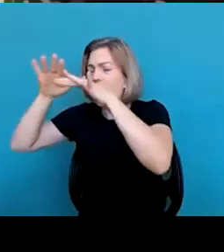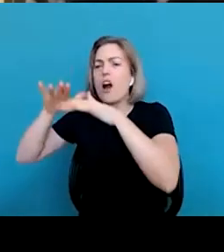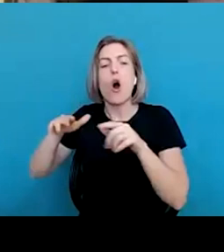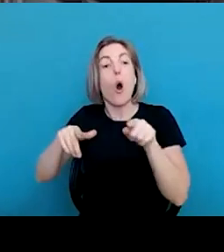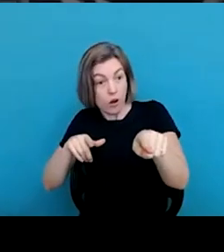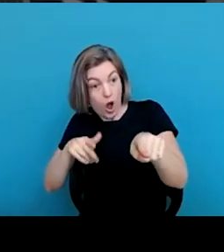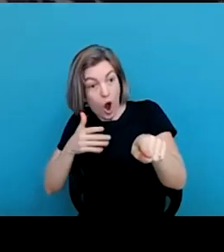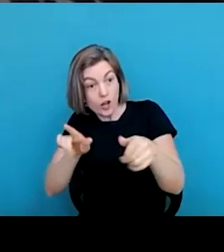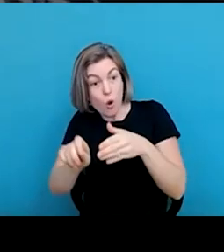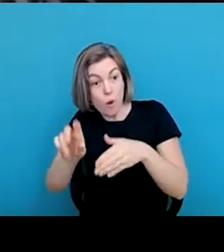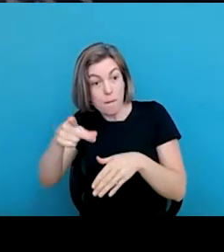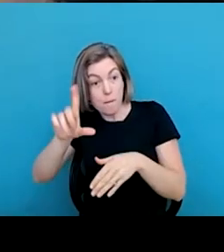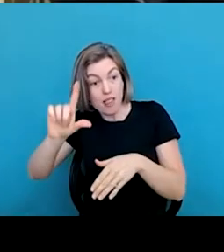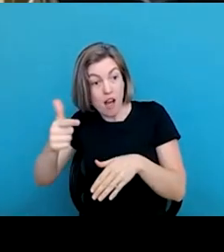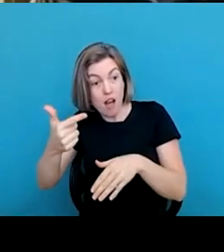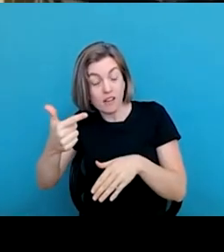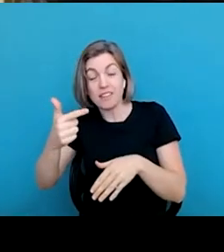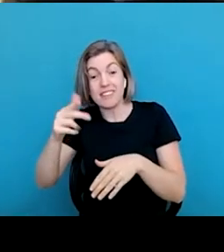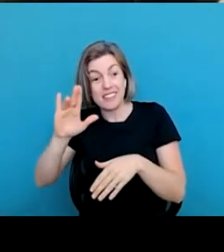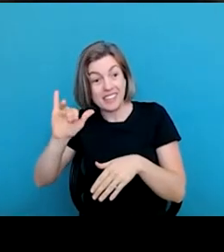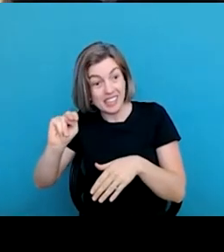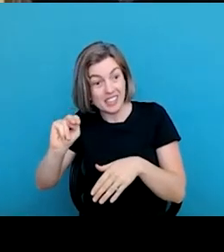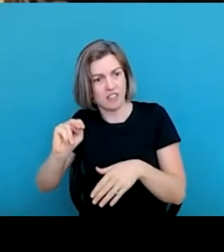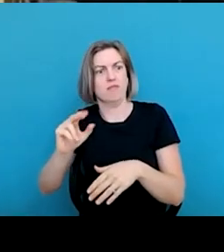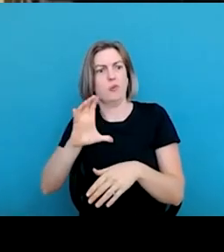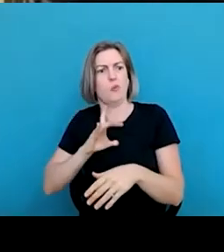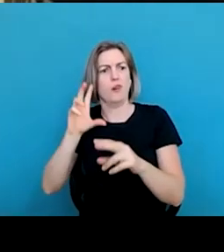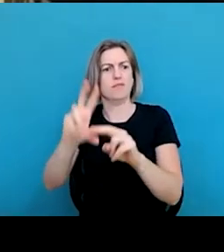Right. That for me, is number one.